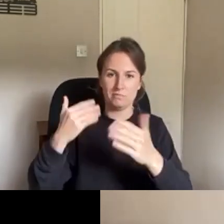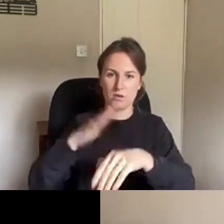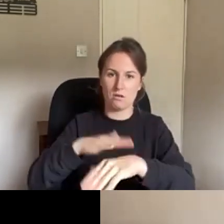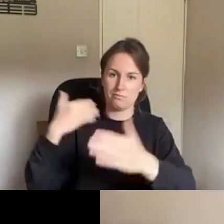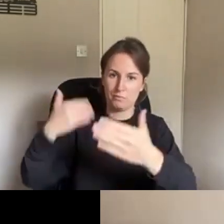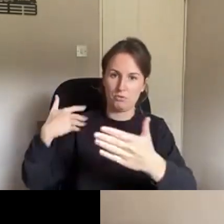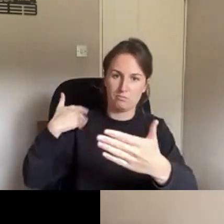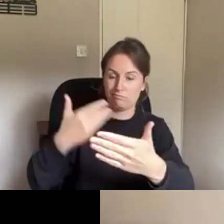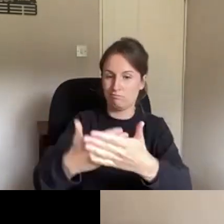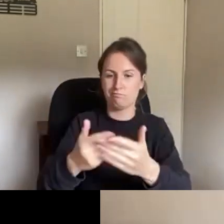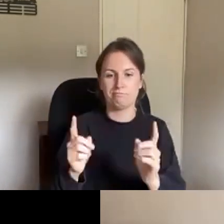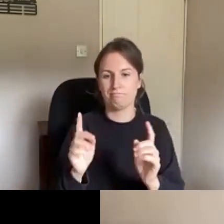Great, thank you.